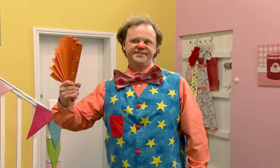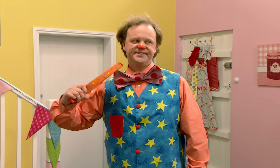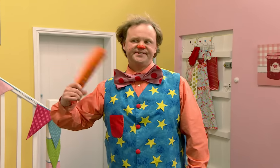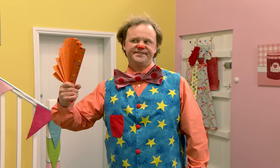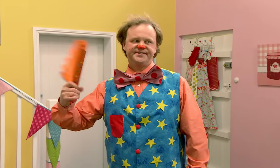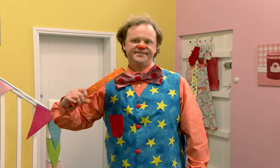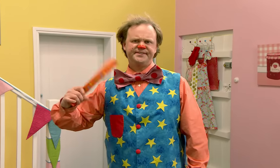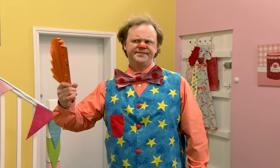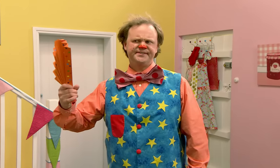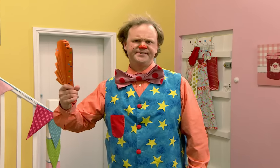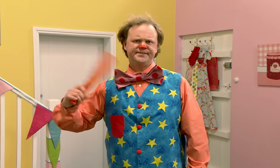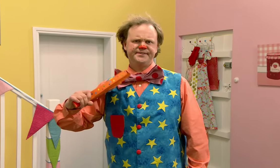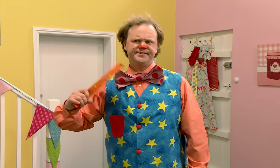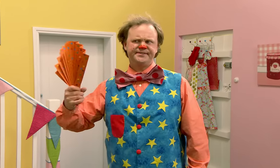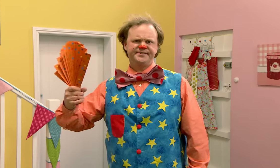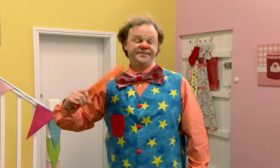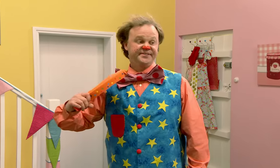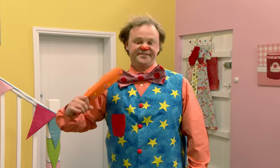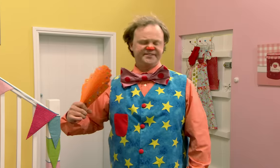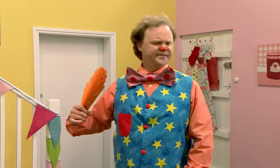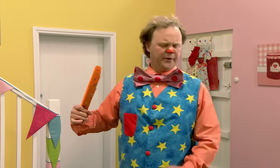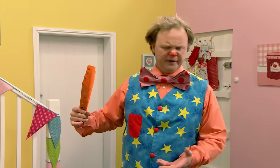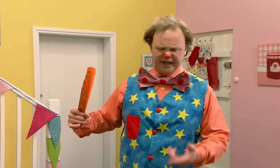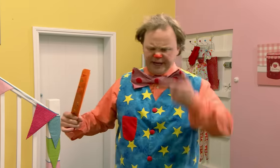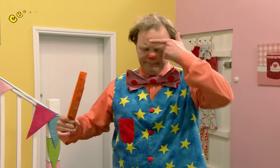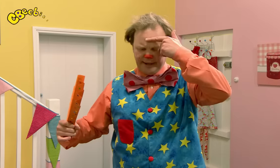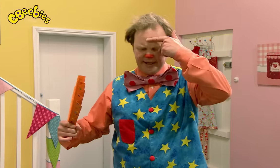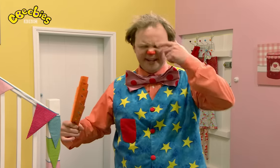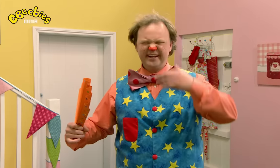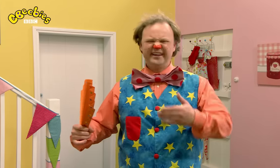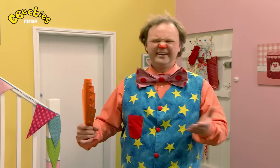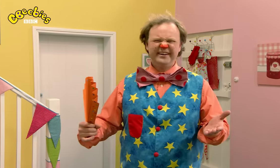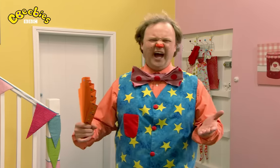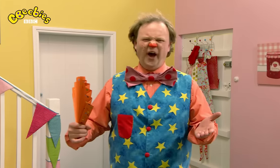that's right is that cooling you down well um no